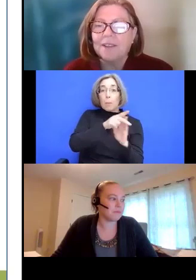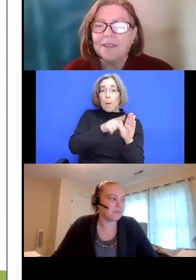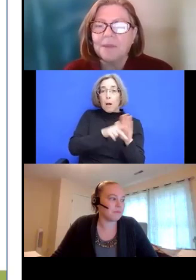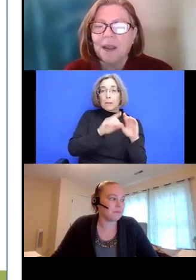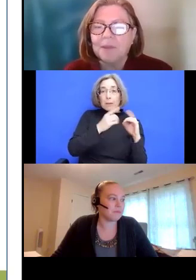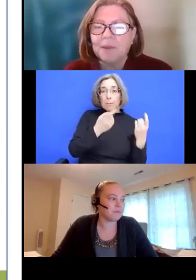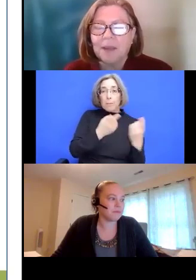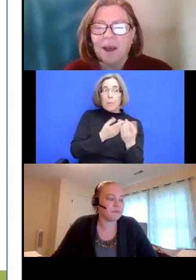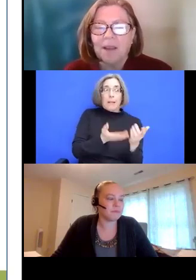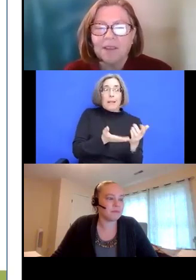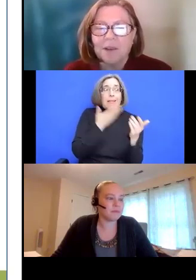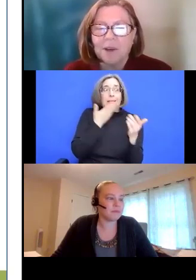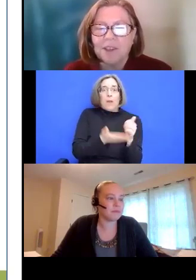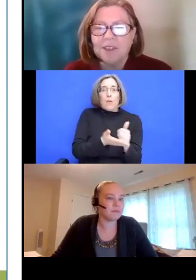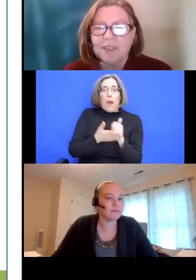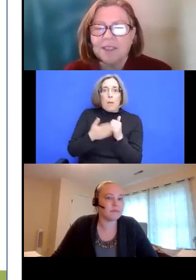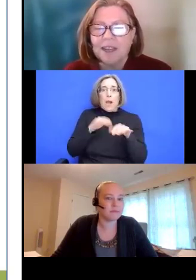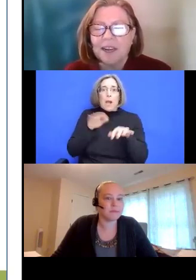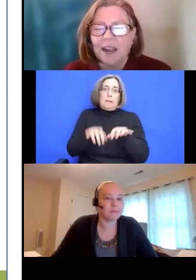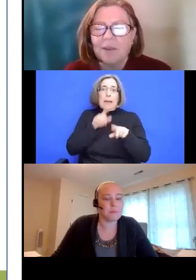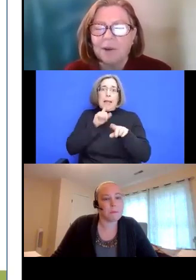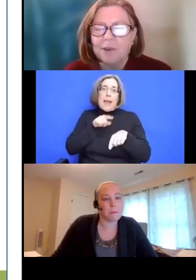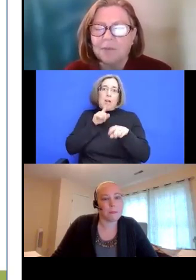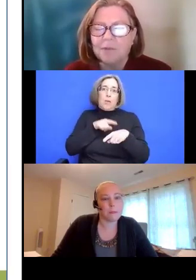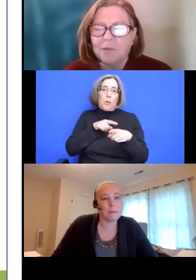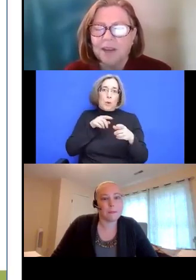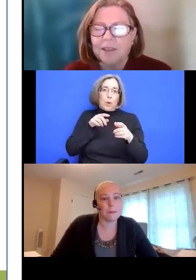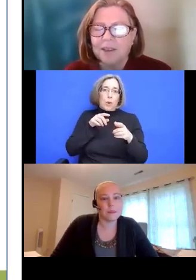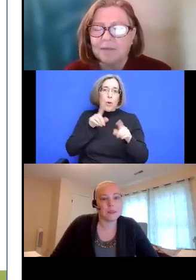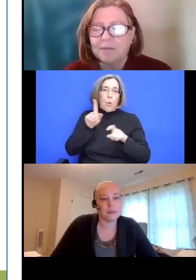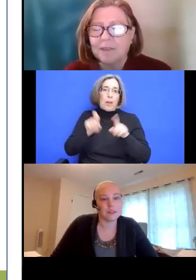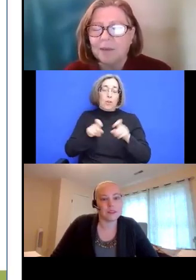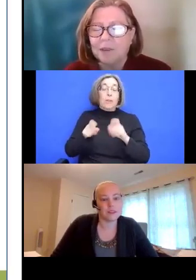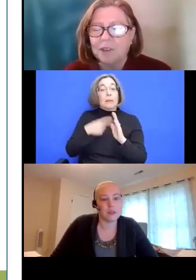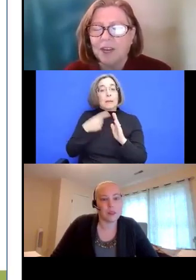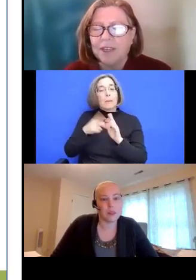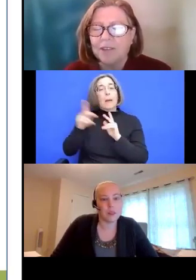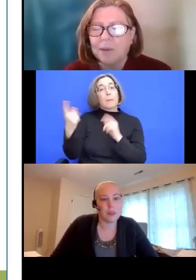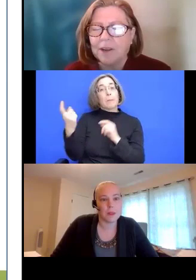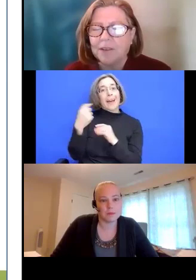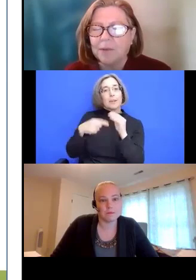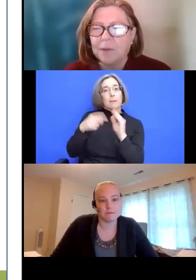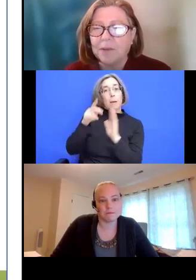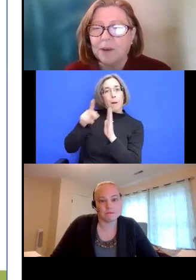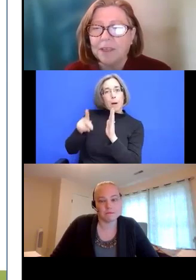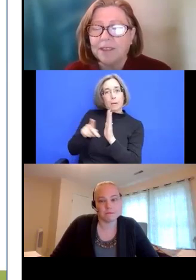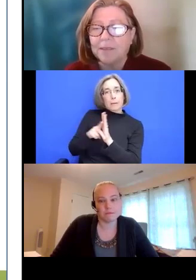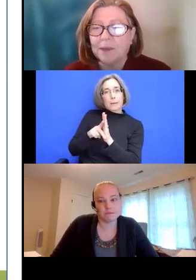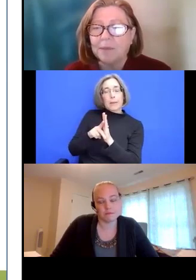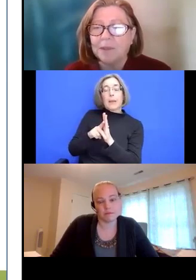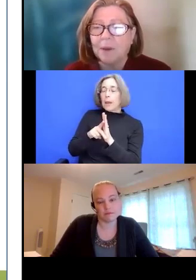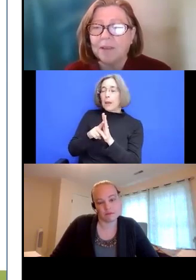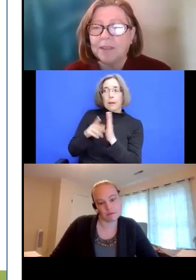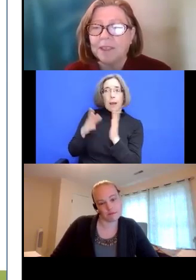Sometimes we get policy questions and I will direct--and, I'm sure Jade and everybody else will be be directing sometimes--to policy,